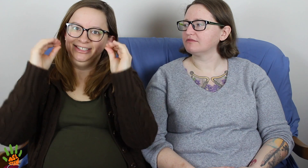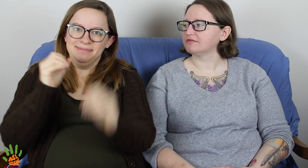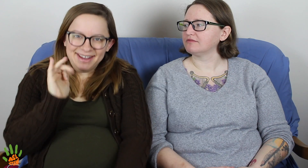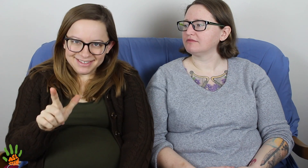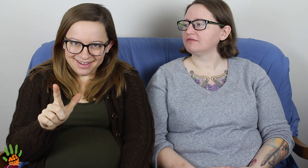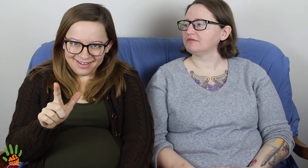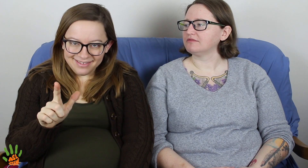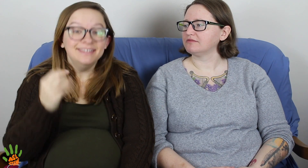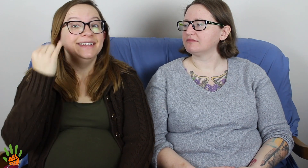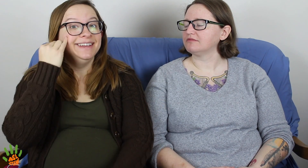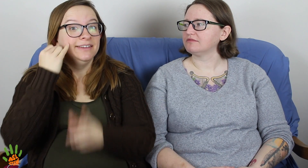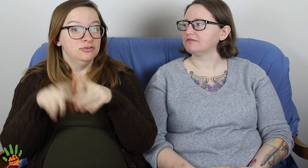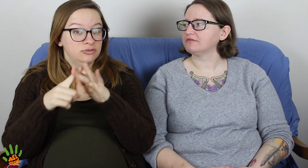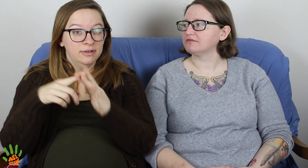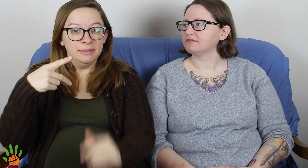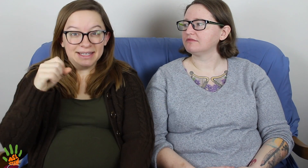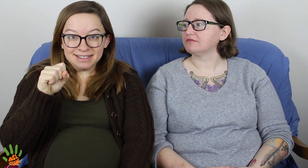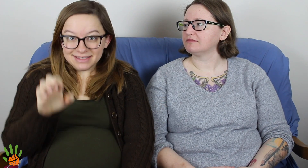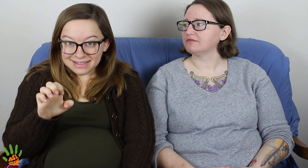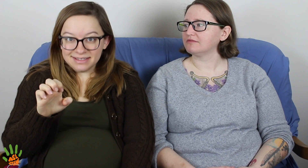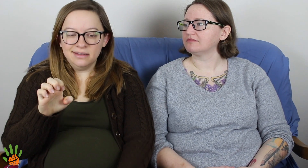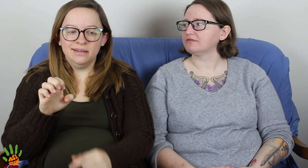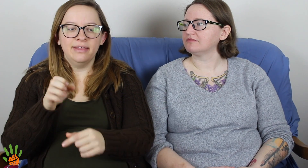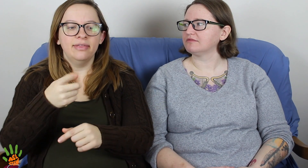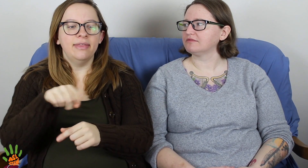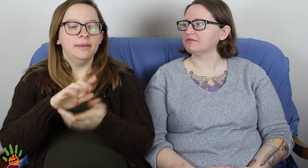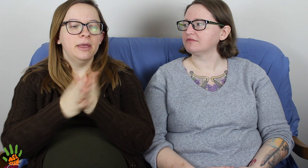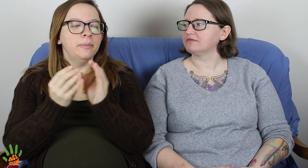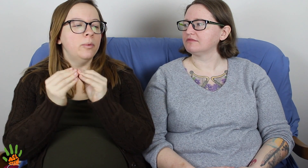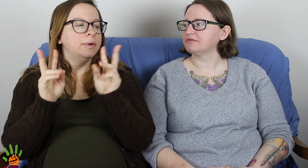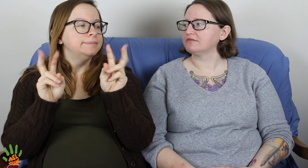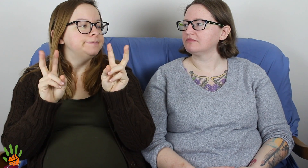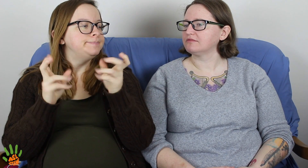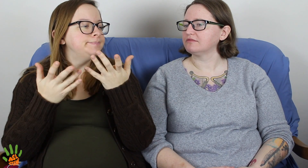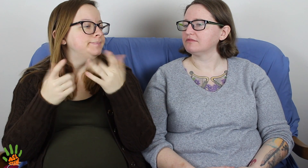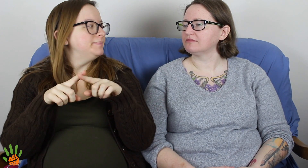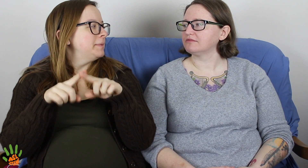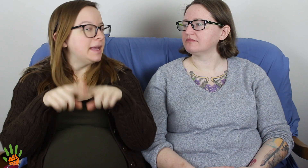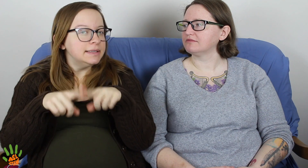So that means you would teach them ASL. If you start with PSE, them they become more...